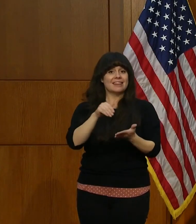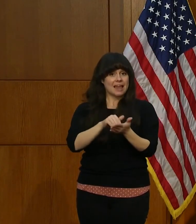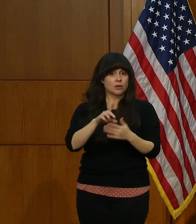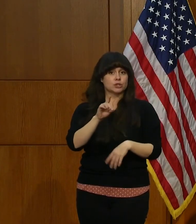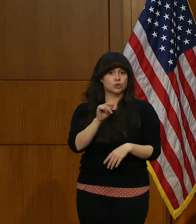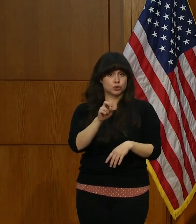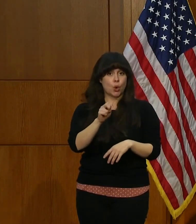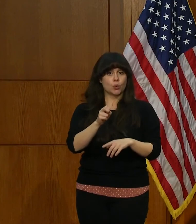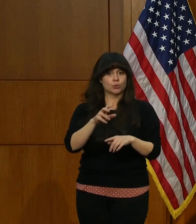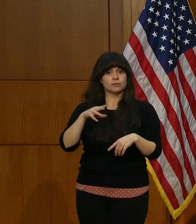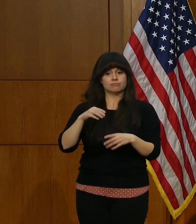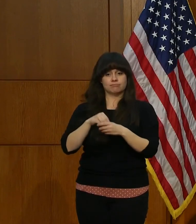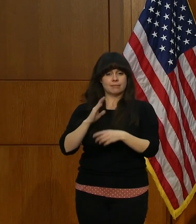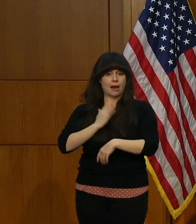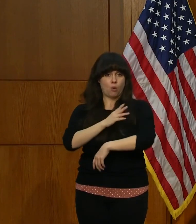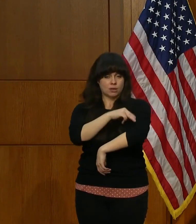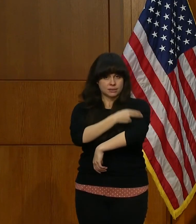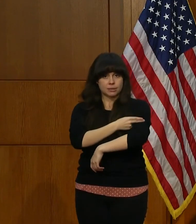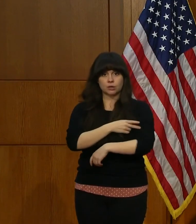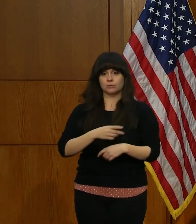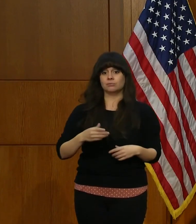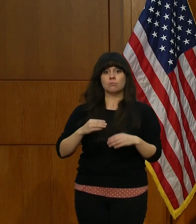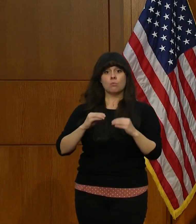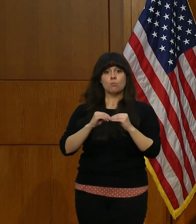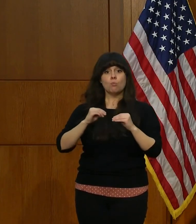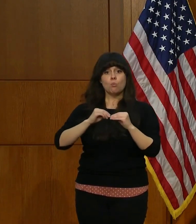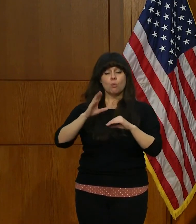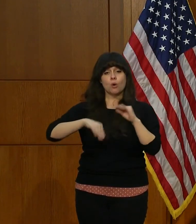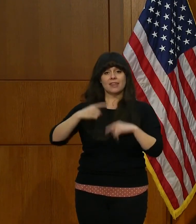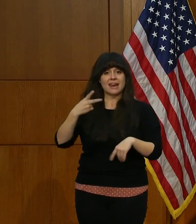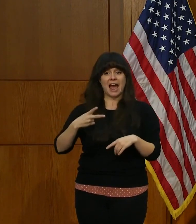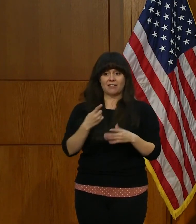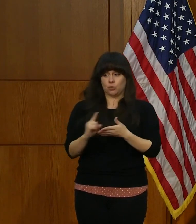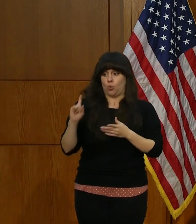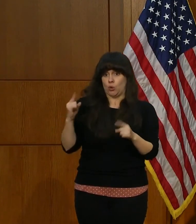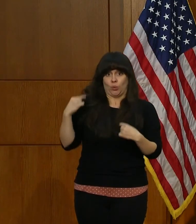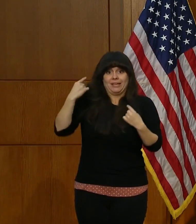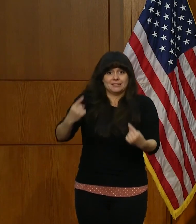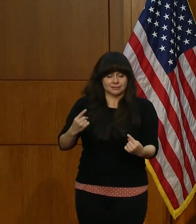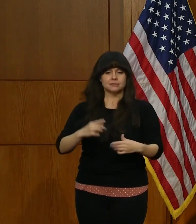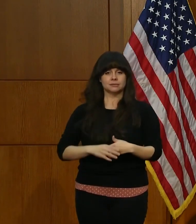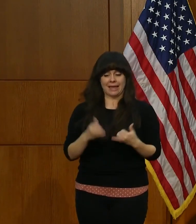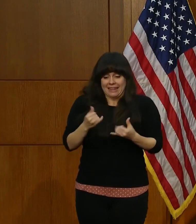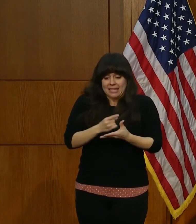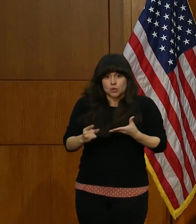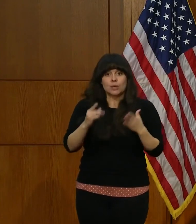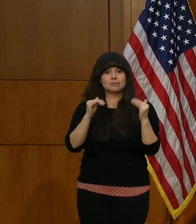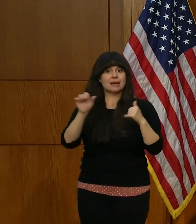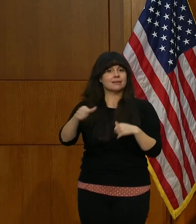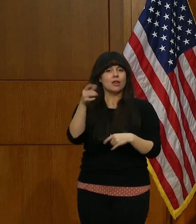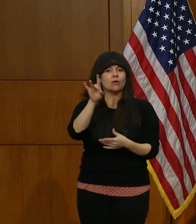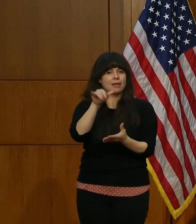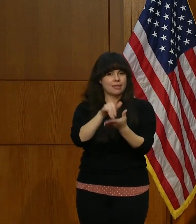WE'VE ADMINISTERED MORE THAN 16,000 VACCINE DOSES SO FAR AT MARY WASHINGTON OVER HALF OF